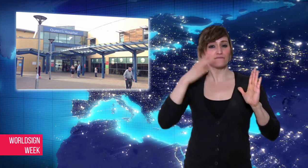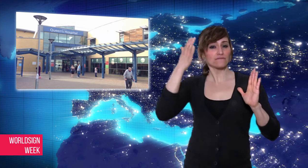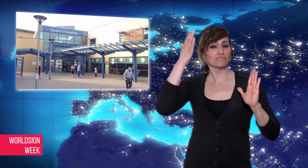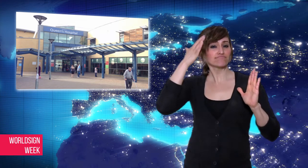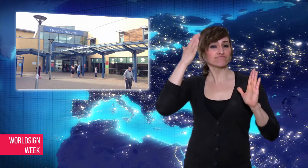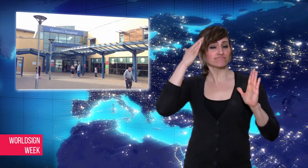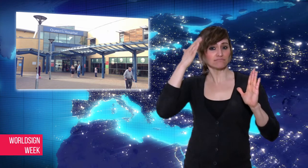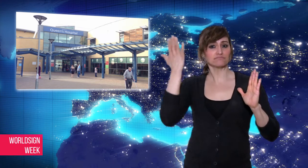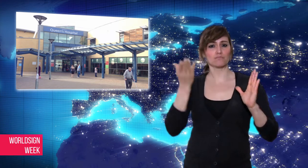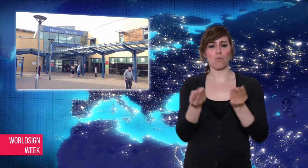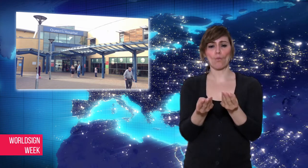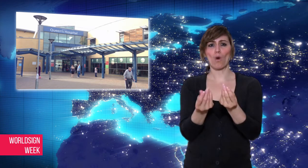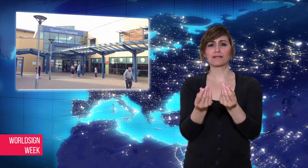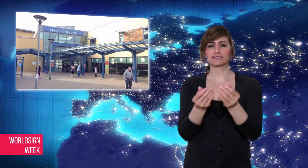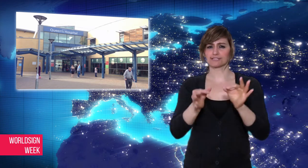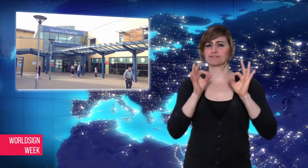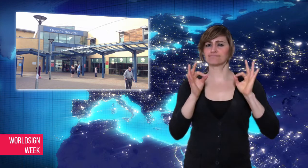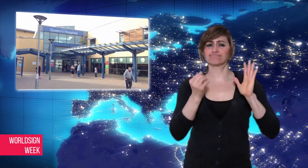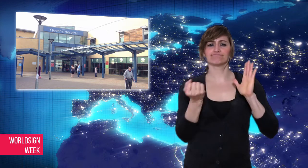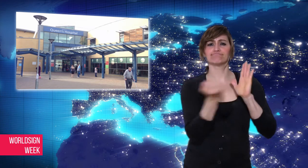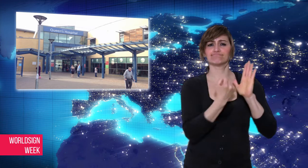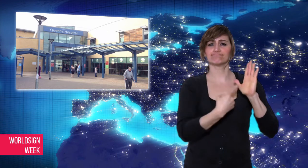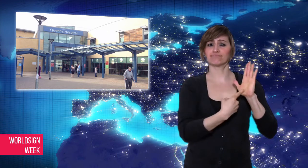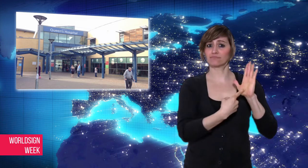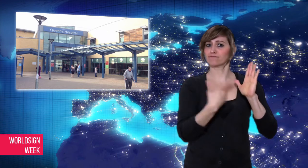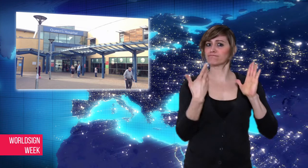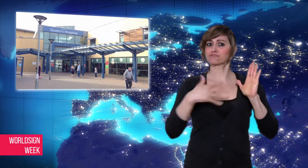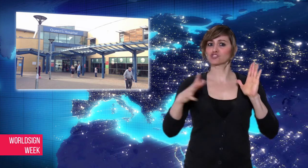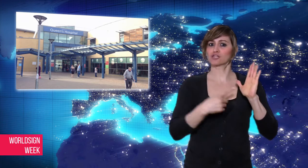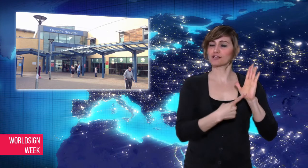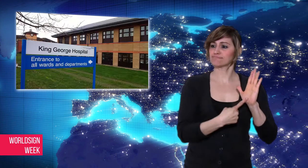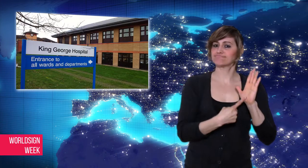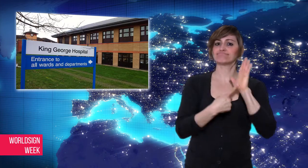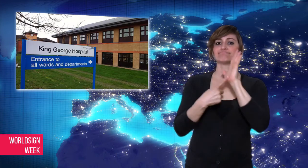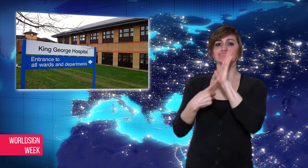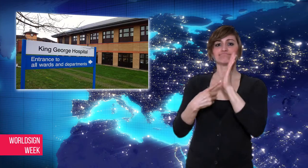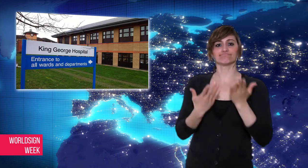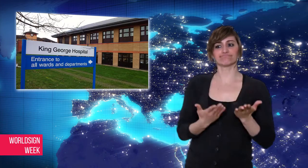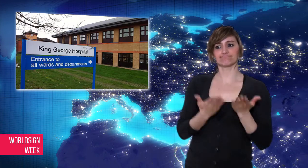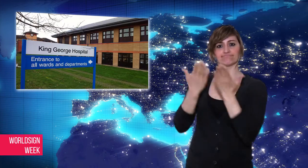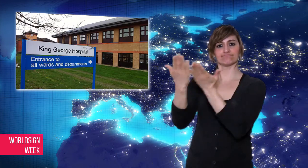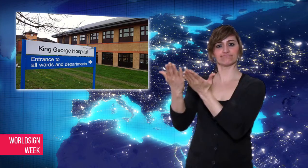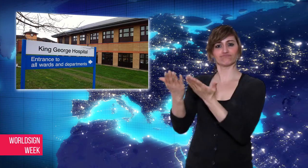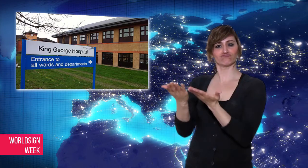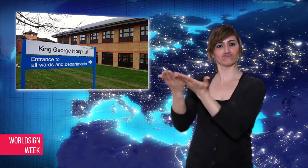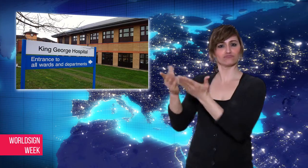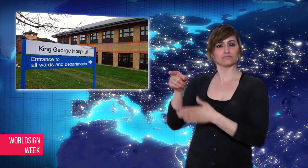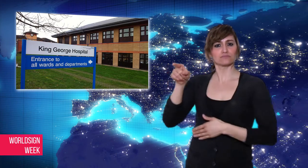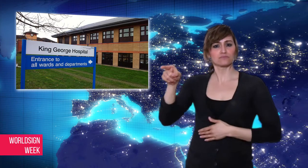get this designation for improving